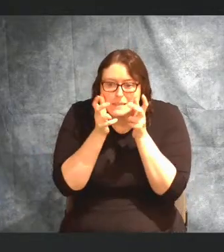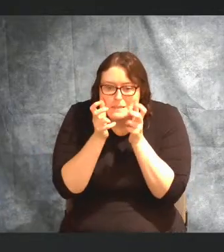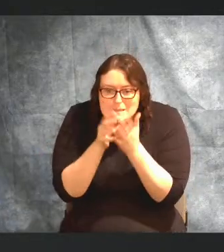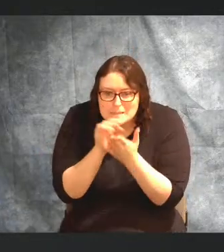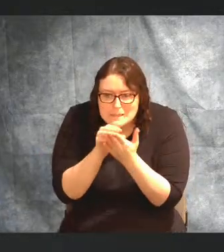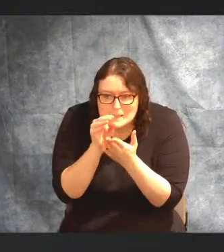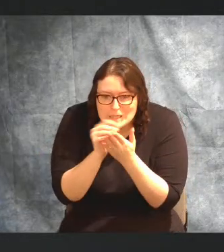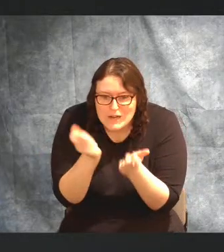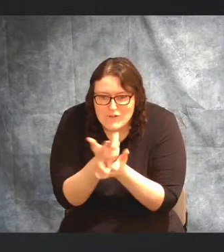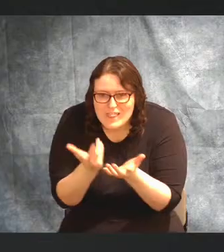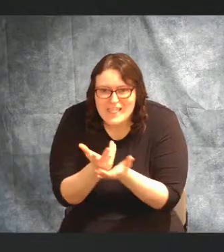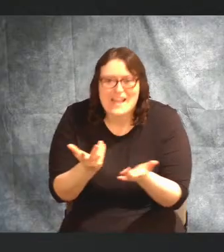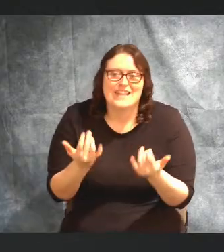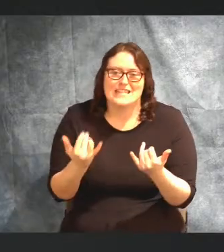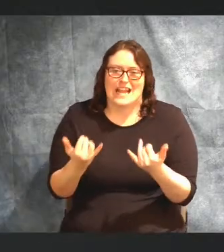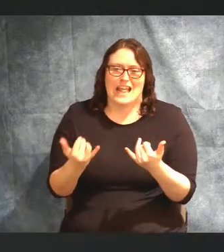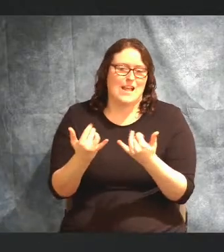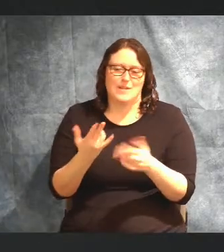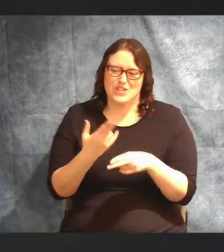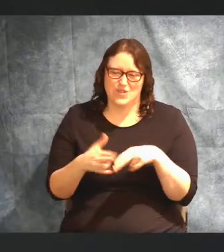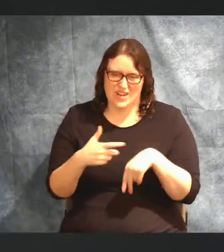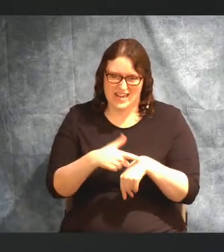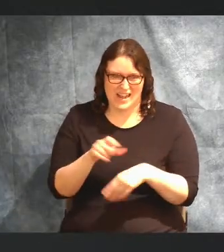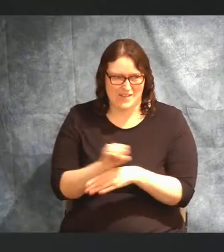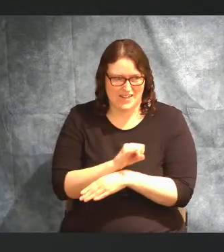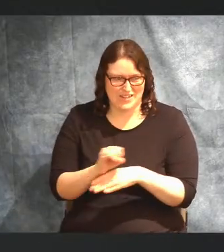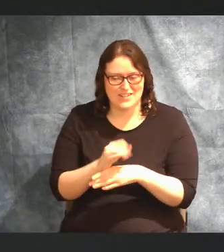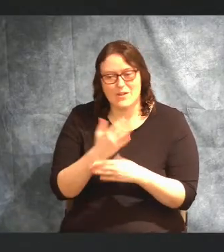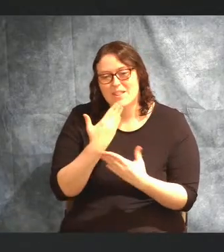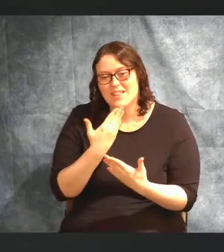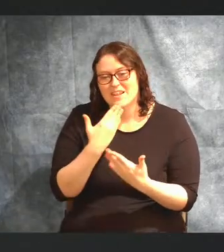at our meeting. but thank you all for your interest in in county government. We're delighted